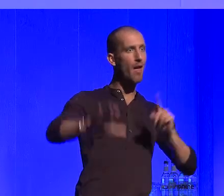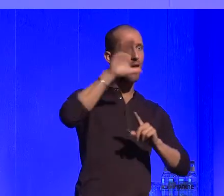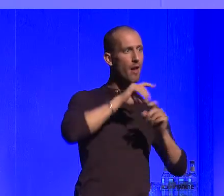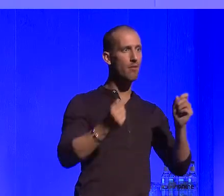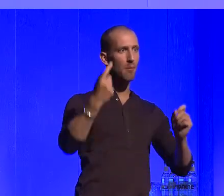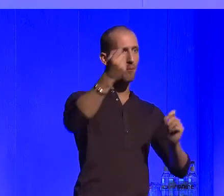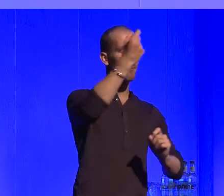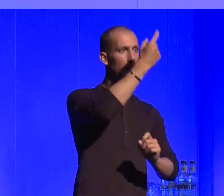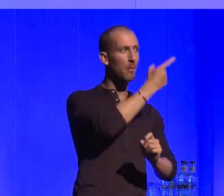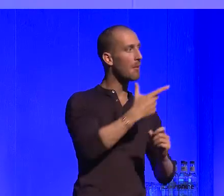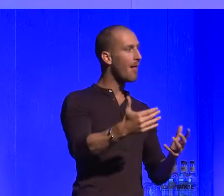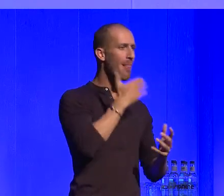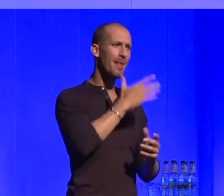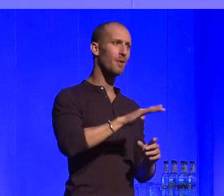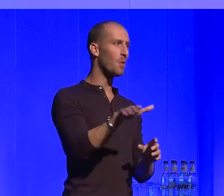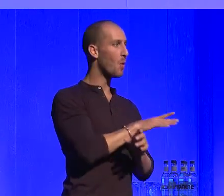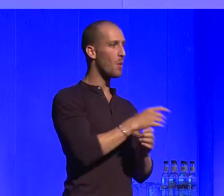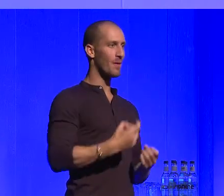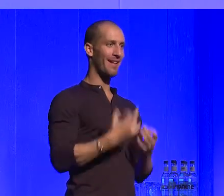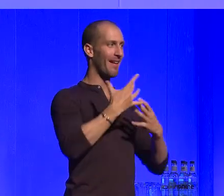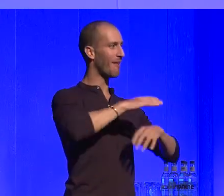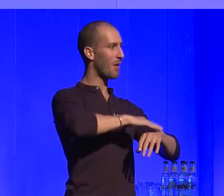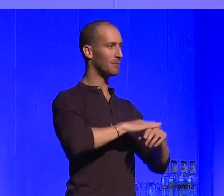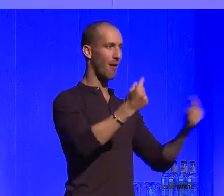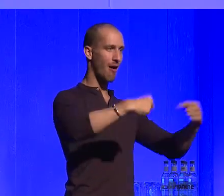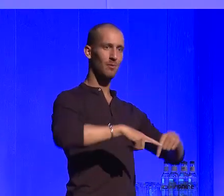So thank you very much everybody who has given us their time today, it is really appreciated. Thank you.